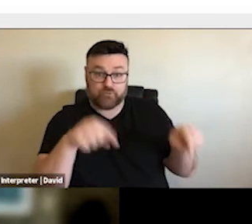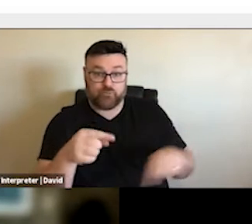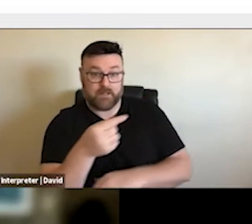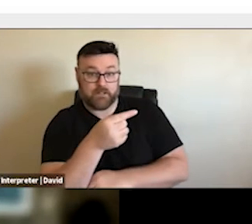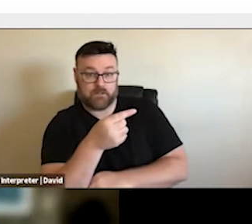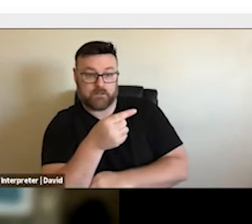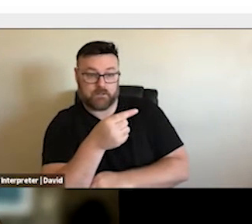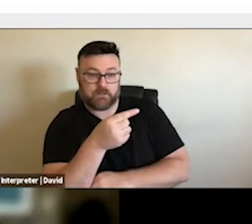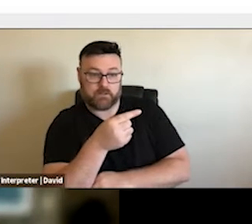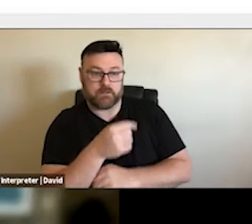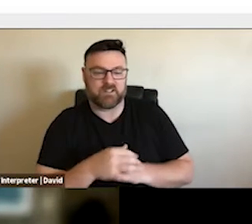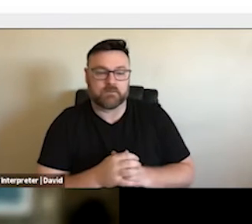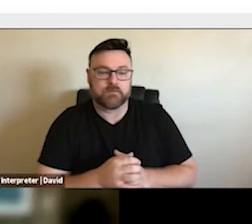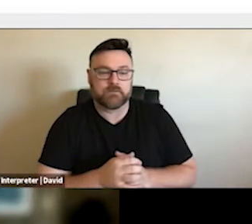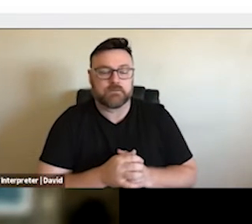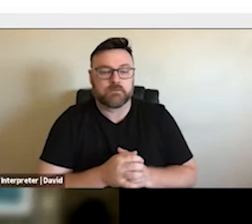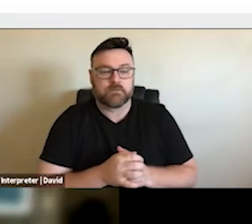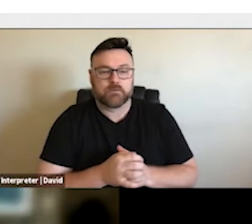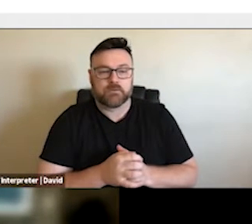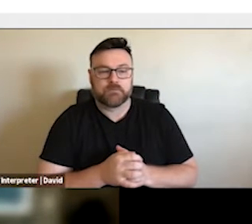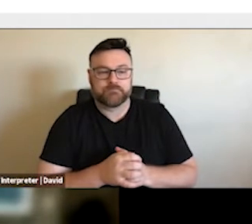how risk adverse things people are of attending in person.